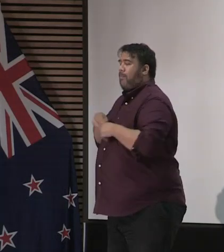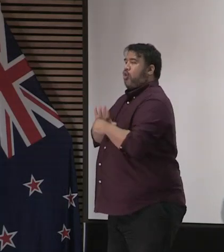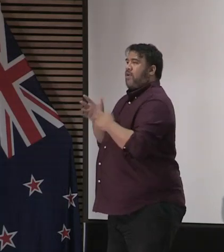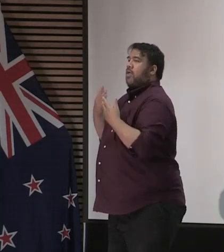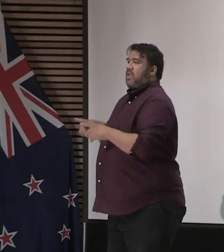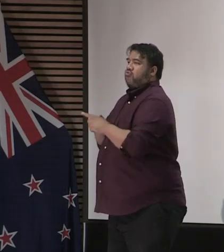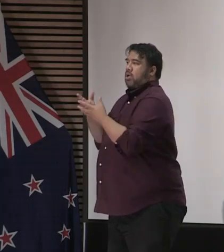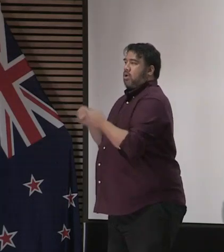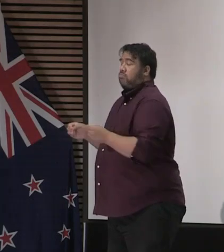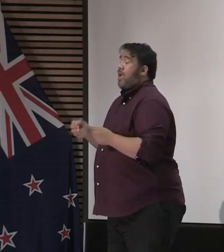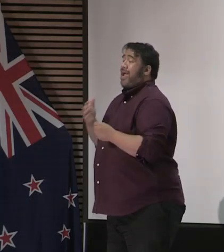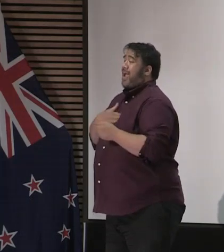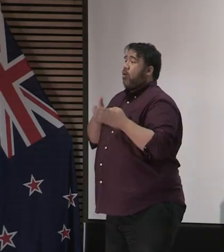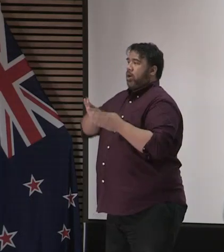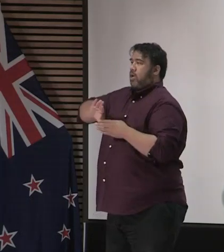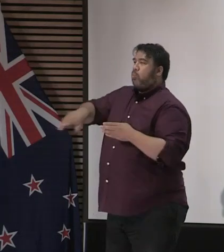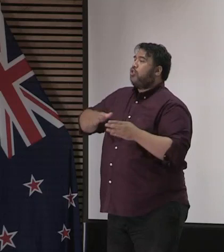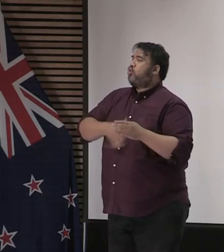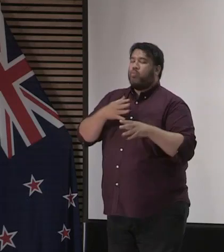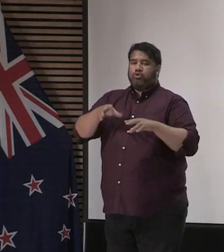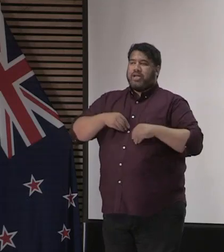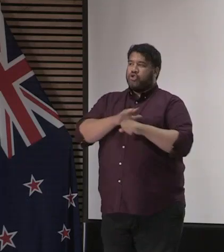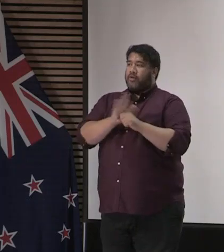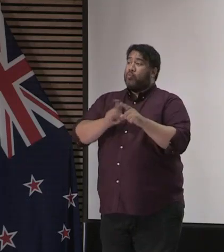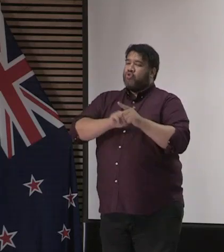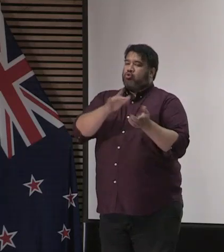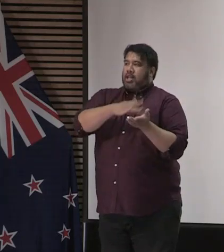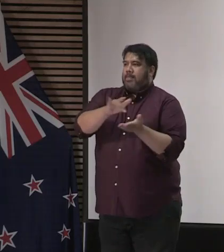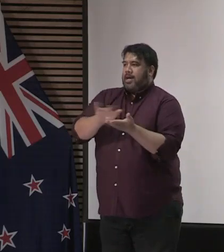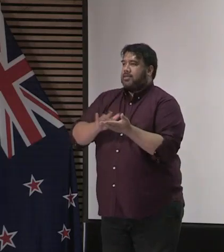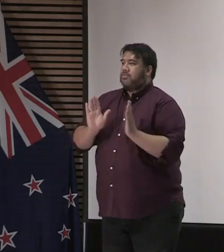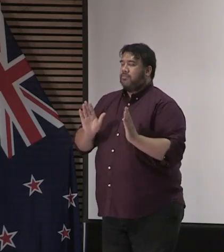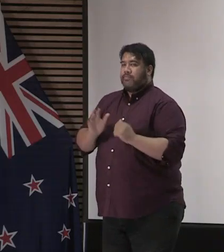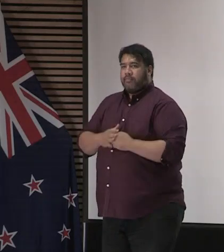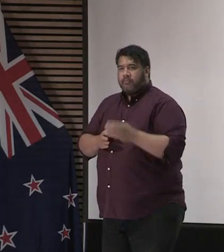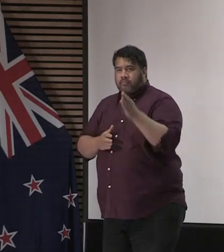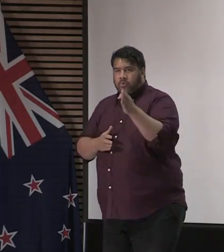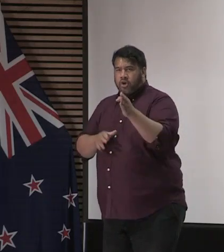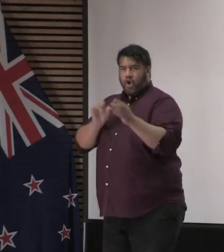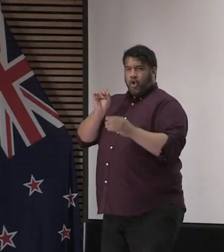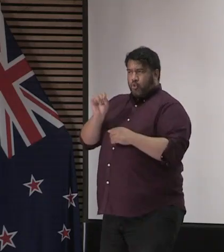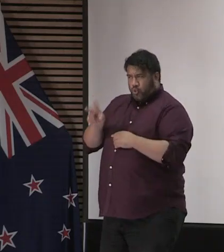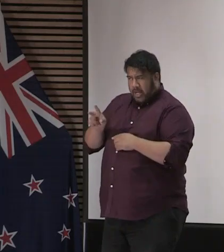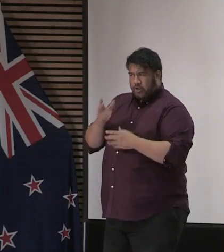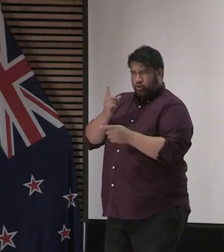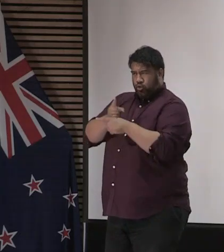phase. We decided we wouldn't